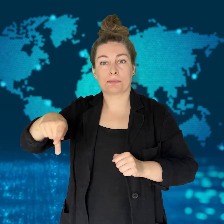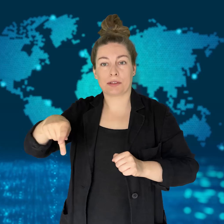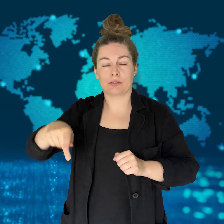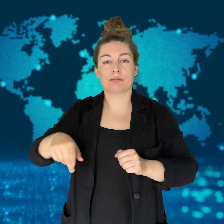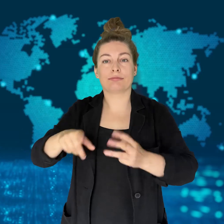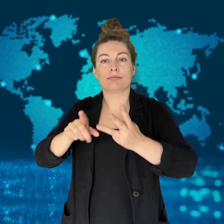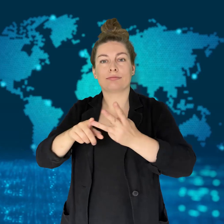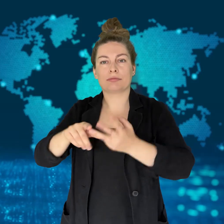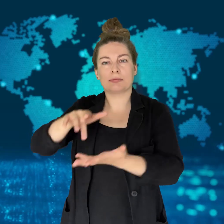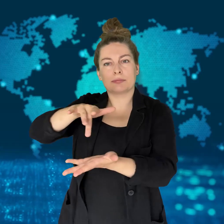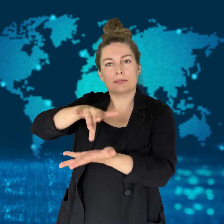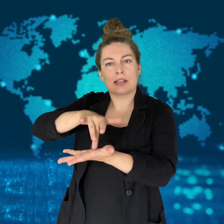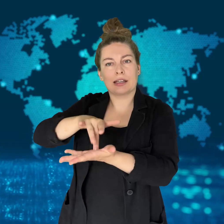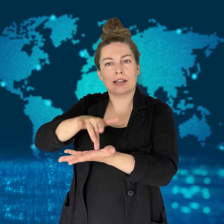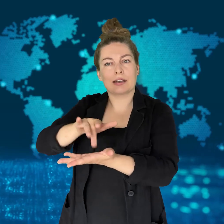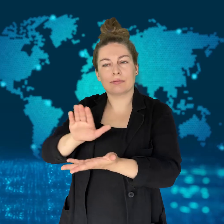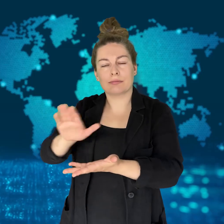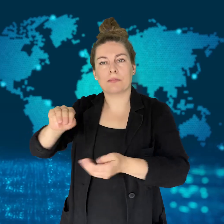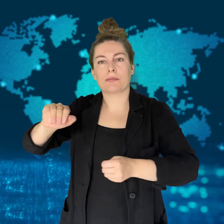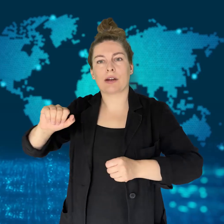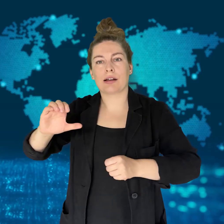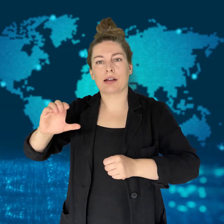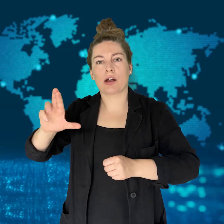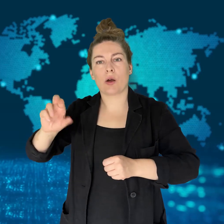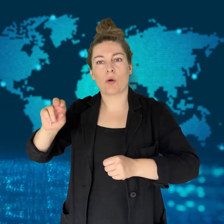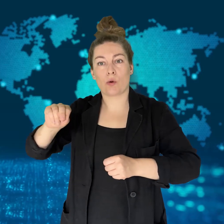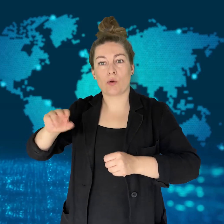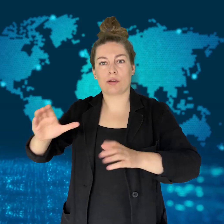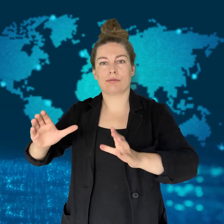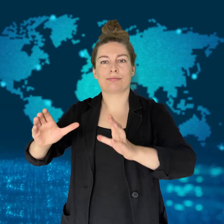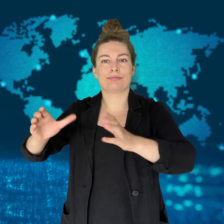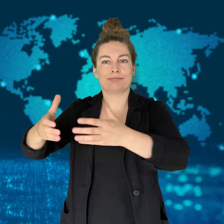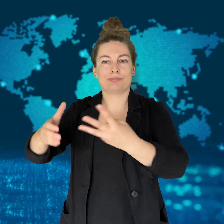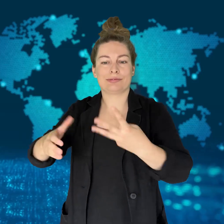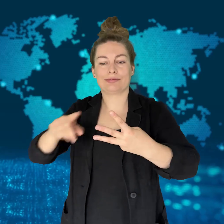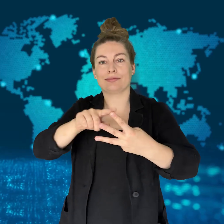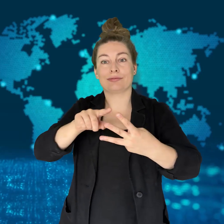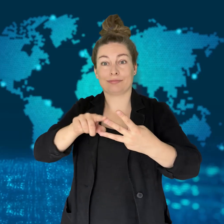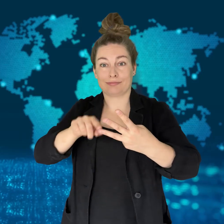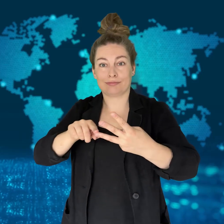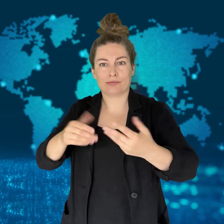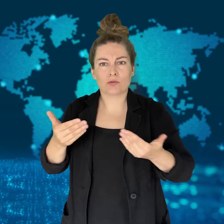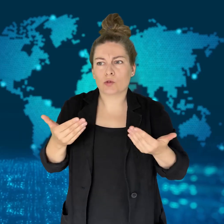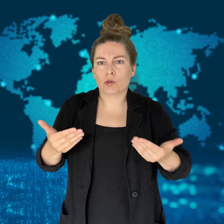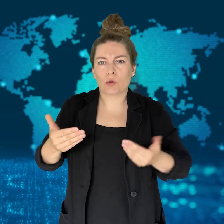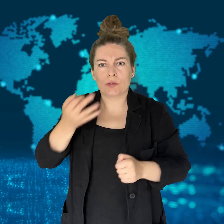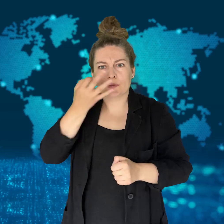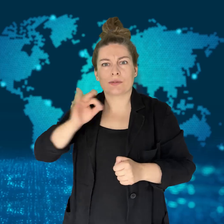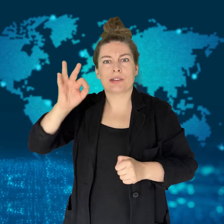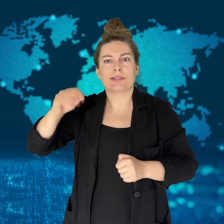the New Popular Front (NFP) a left-wing coalition,